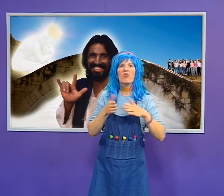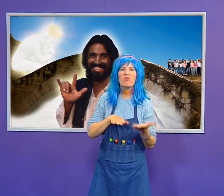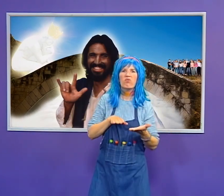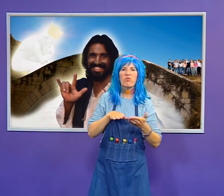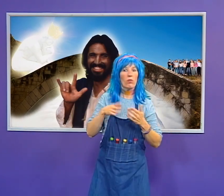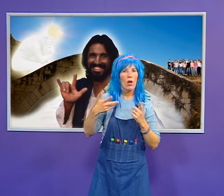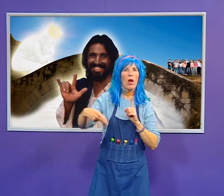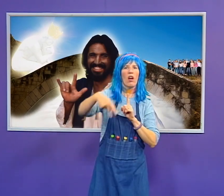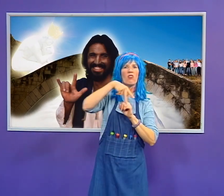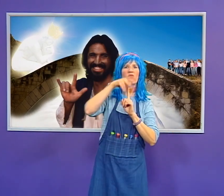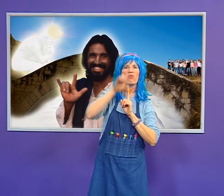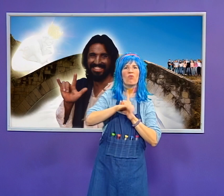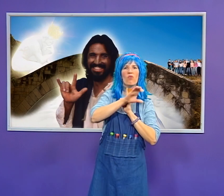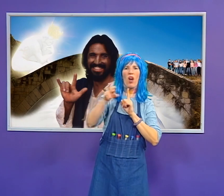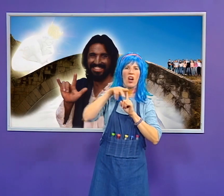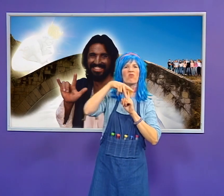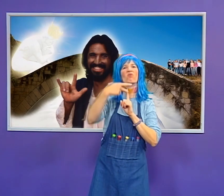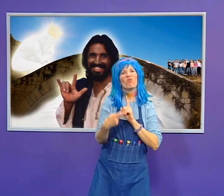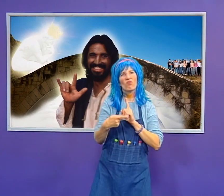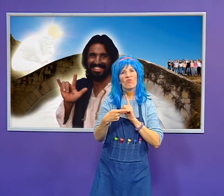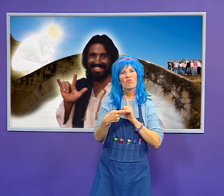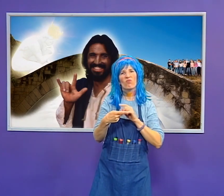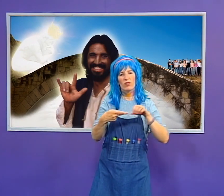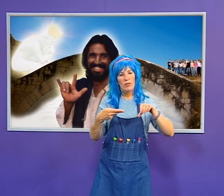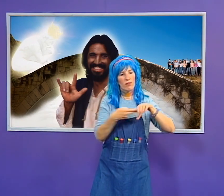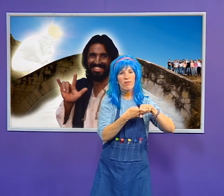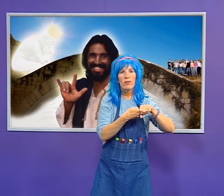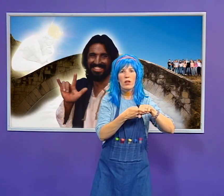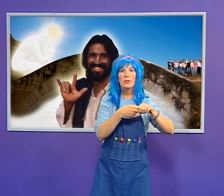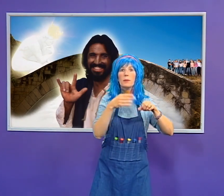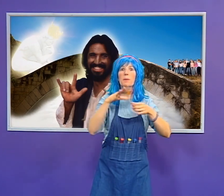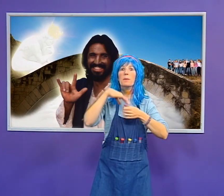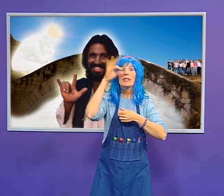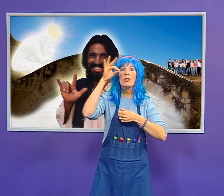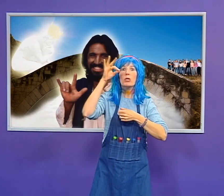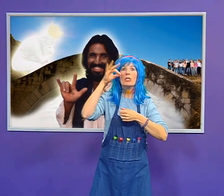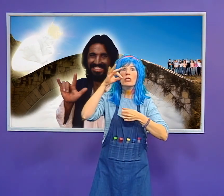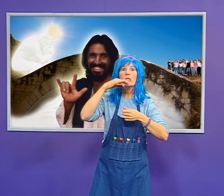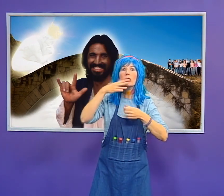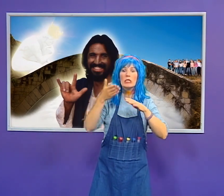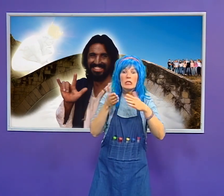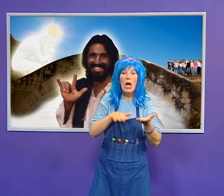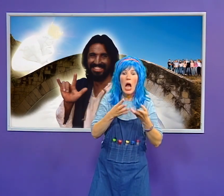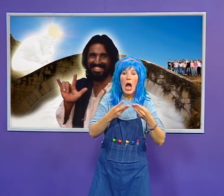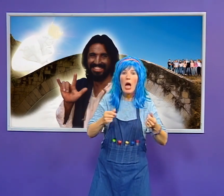HE DIED ON A CROSS, AND THEY PUT HIM IN A TOMB. BUT HIS SPIRIT DID NOT DIE.